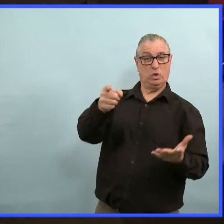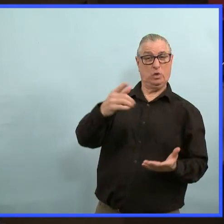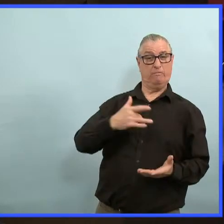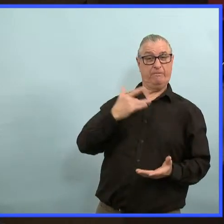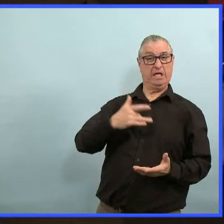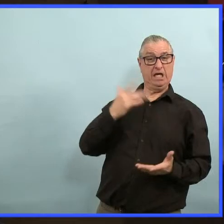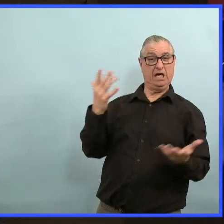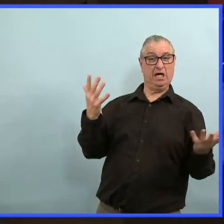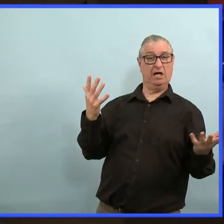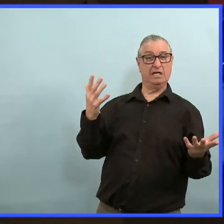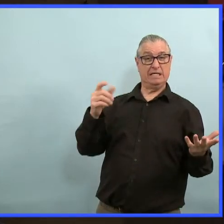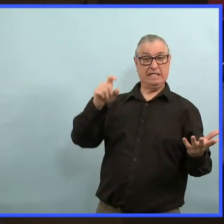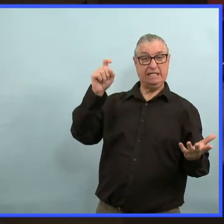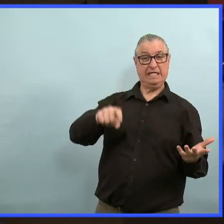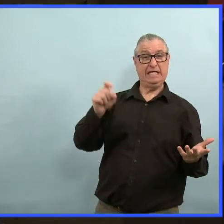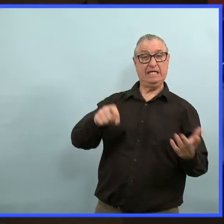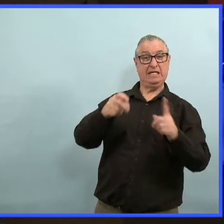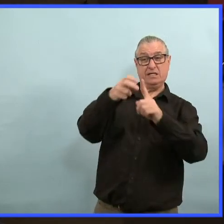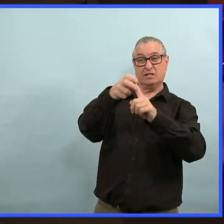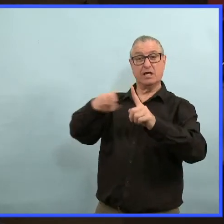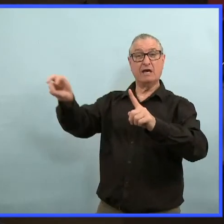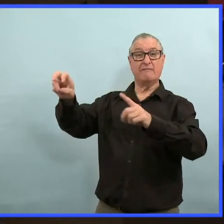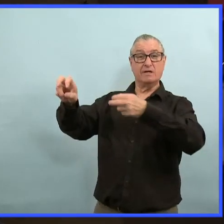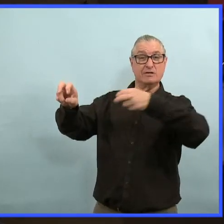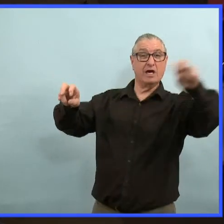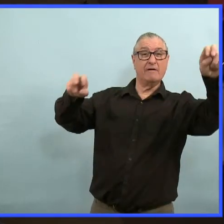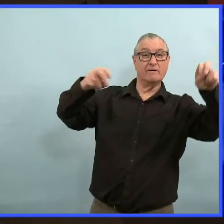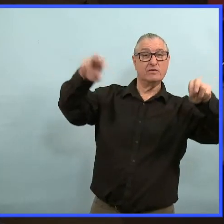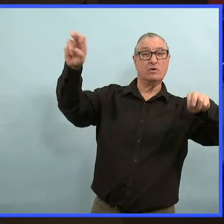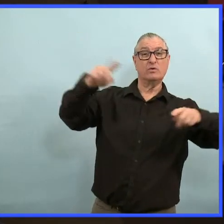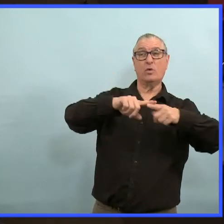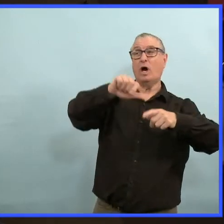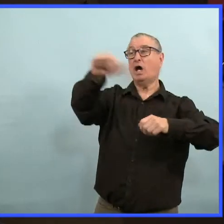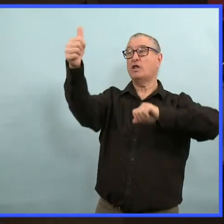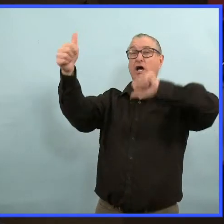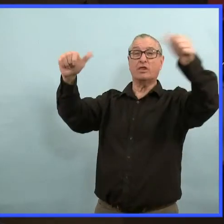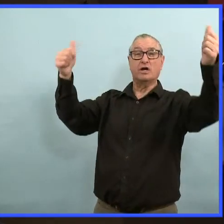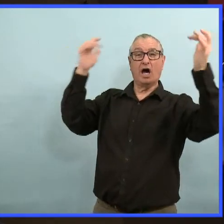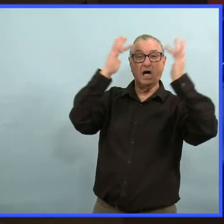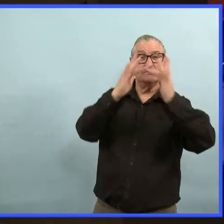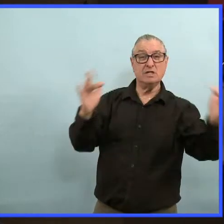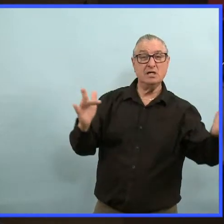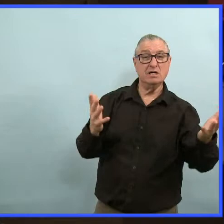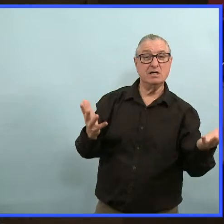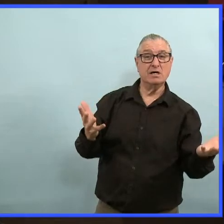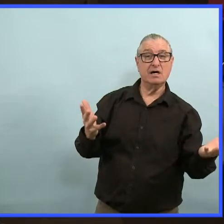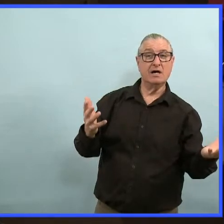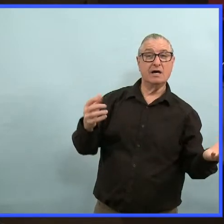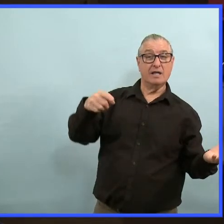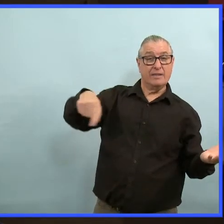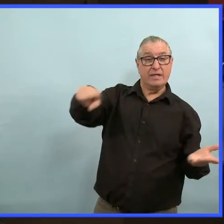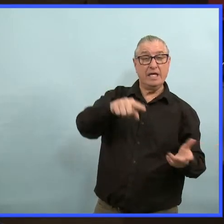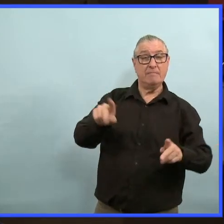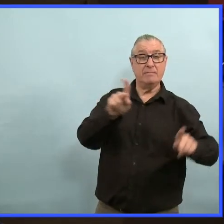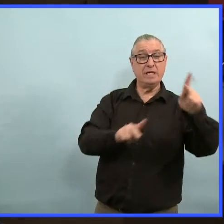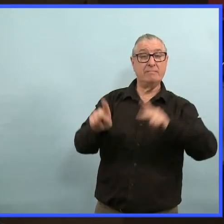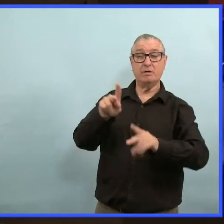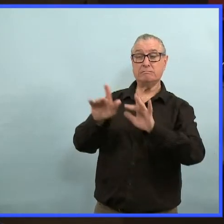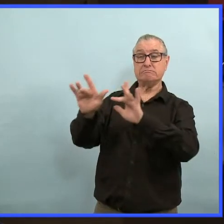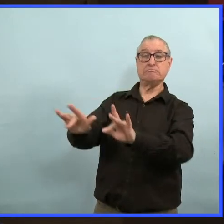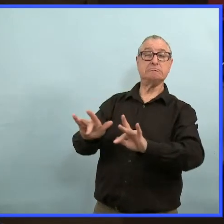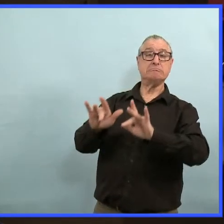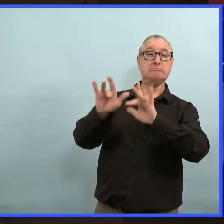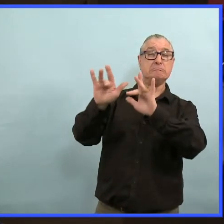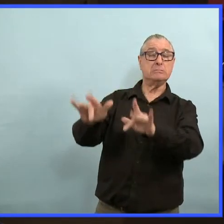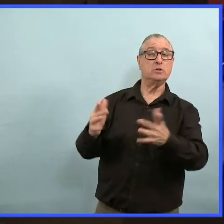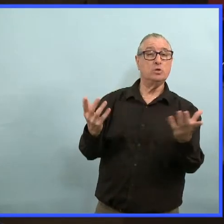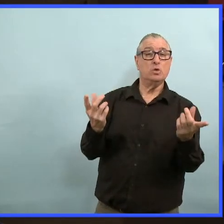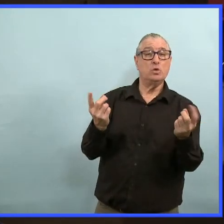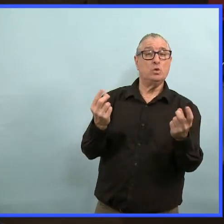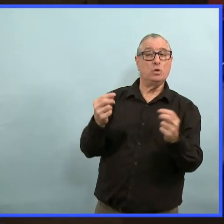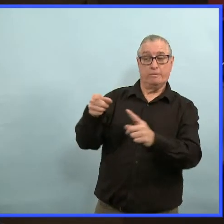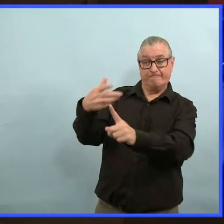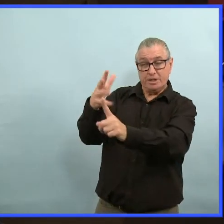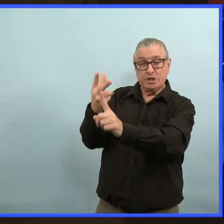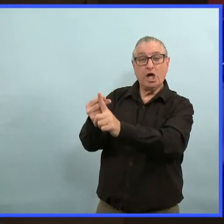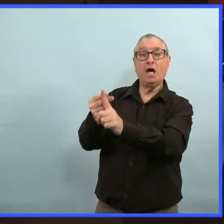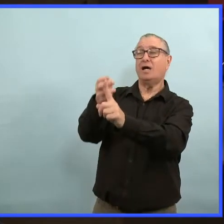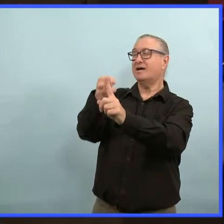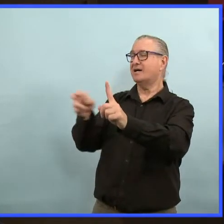in getting back to normal the enter region or into facility protocol is around really identifying the